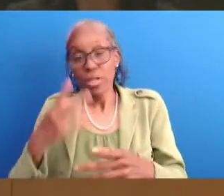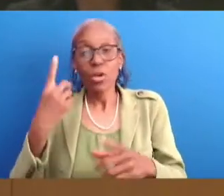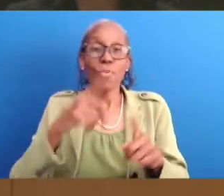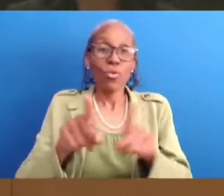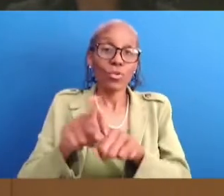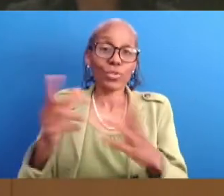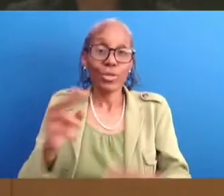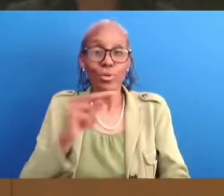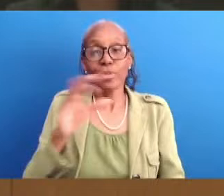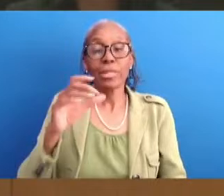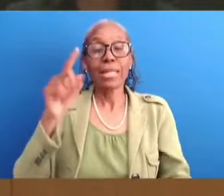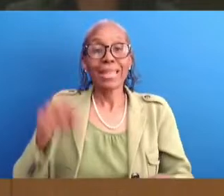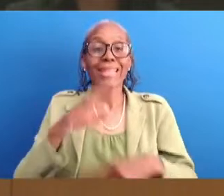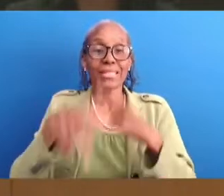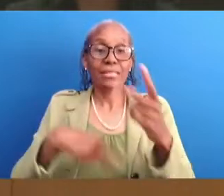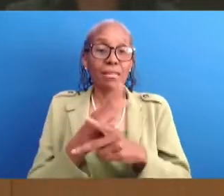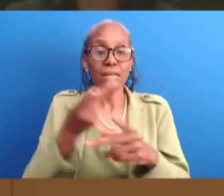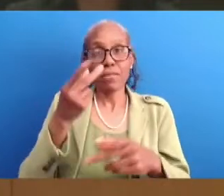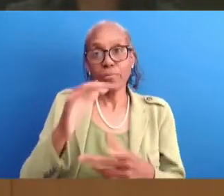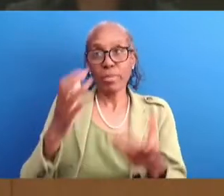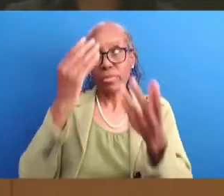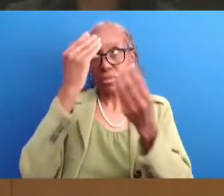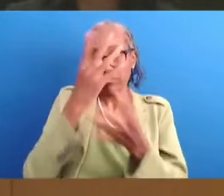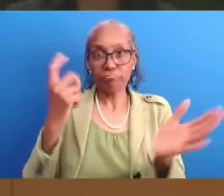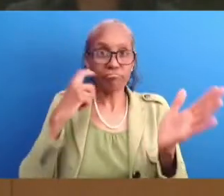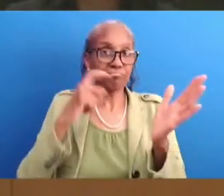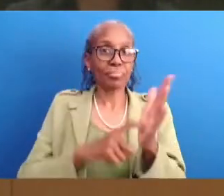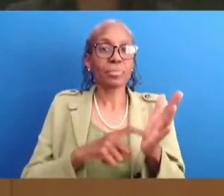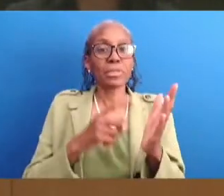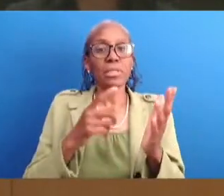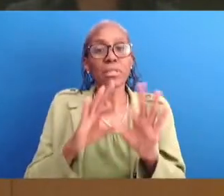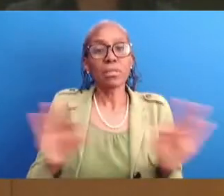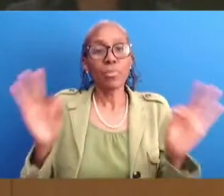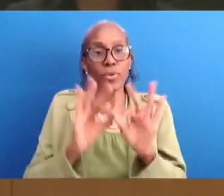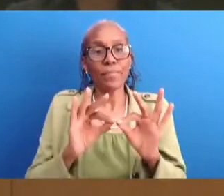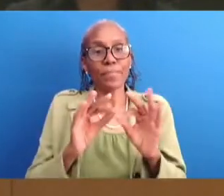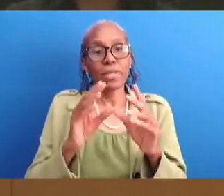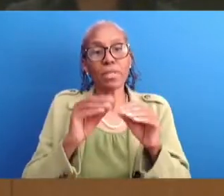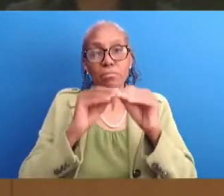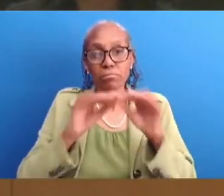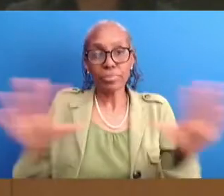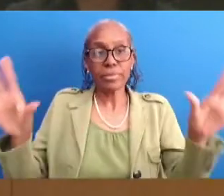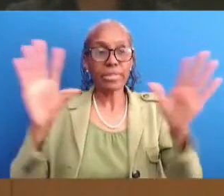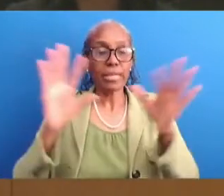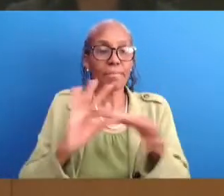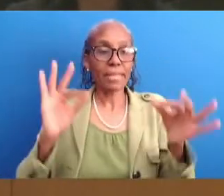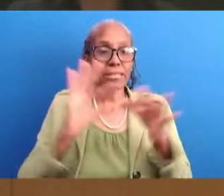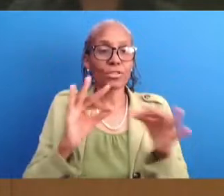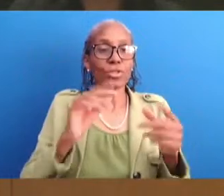UNFORTUNATELY ON THE RISE. BOTH NATIONALLY AND HERE IN